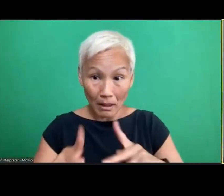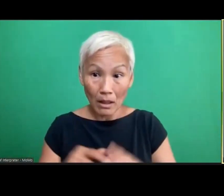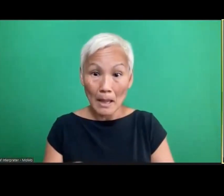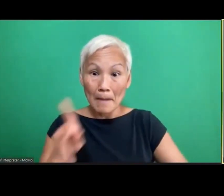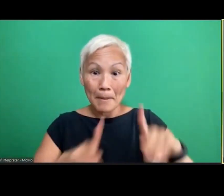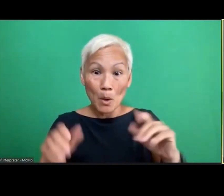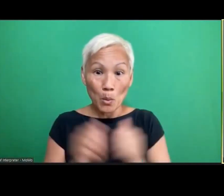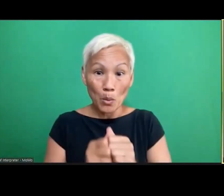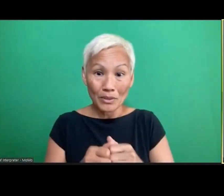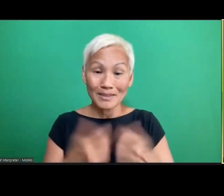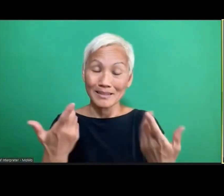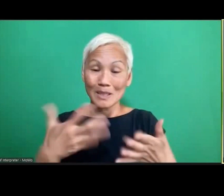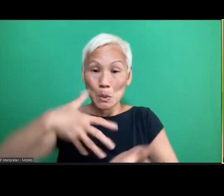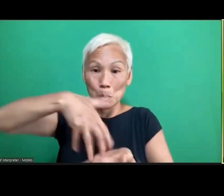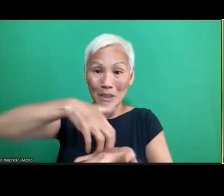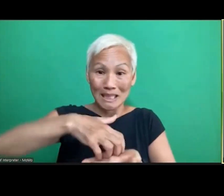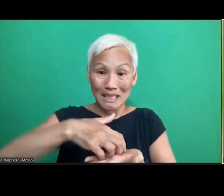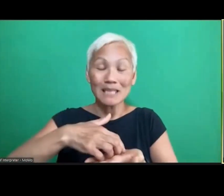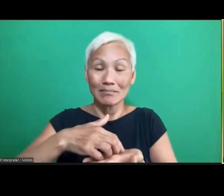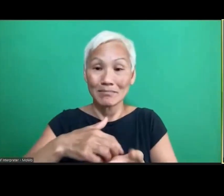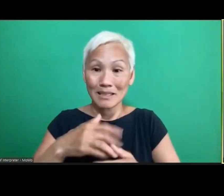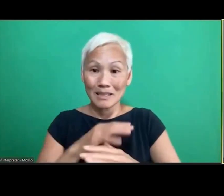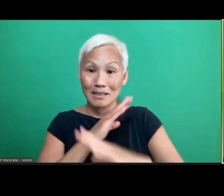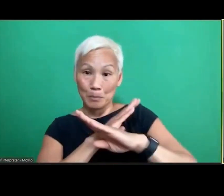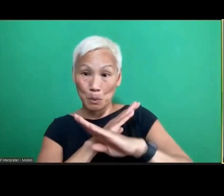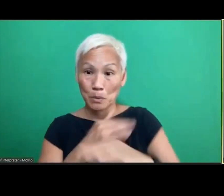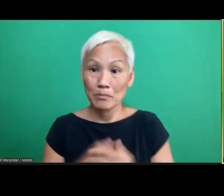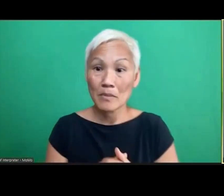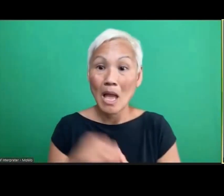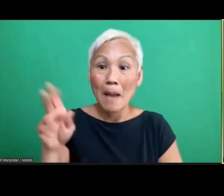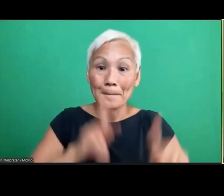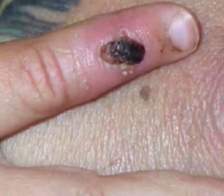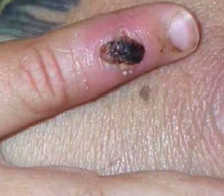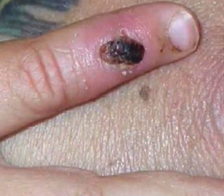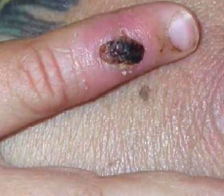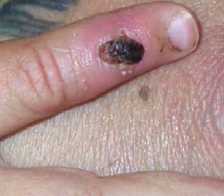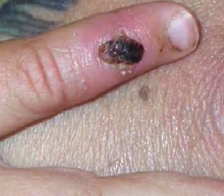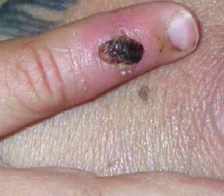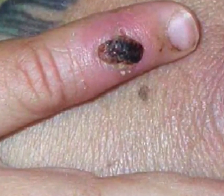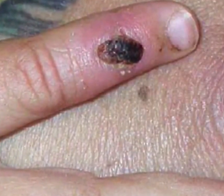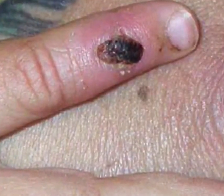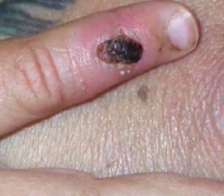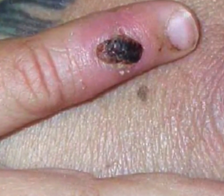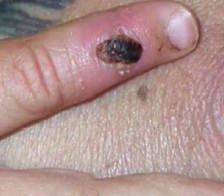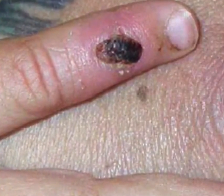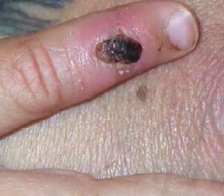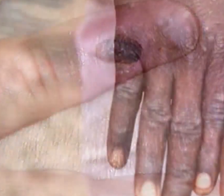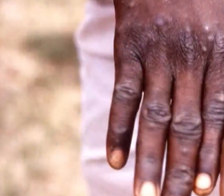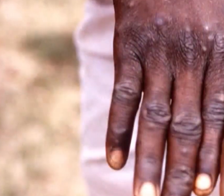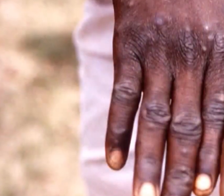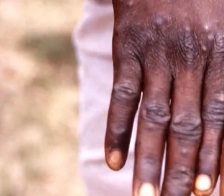COMPROMISED IMMUNE SYSTEMS AND PEOPLE WITH ATOPIC DERMATITIS. MISTER SKIN DISEASES.